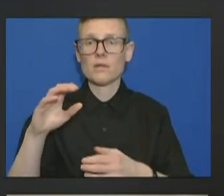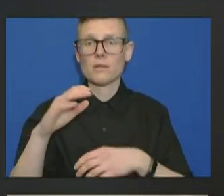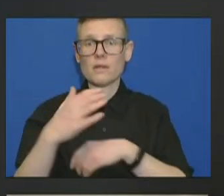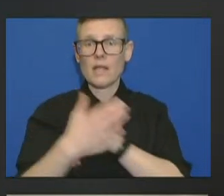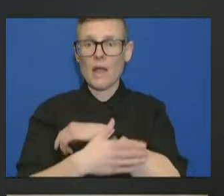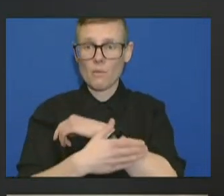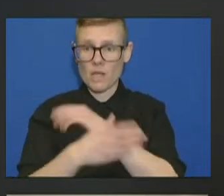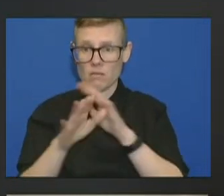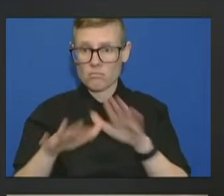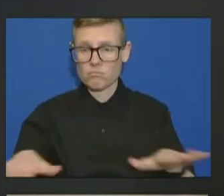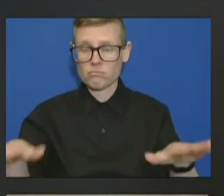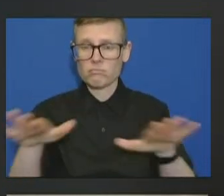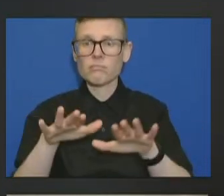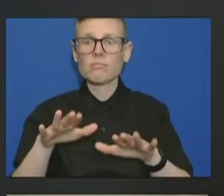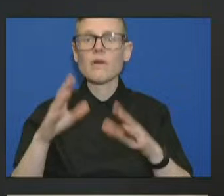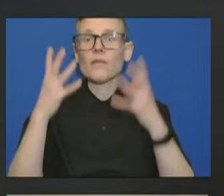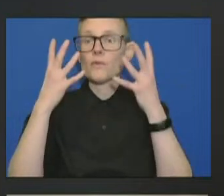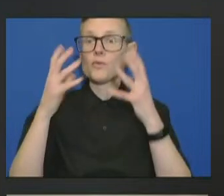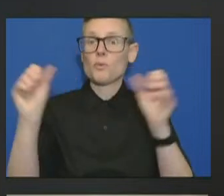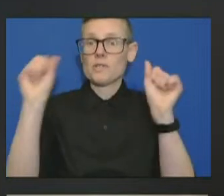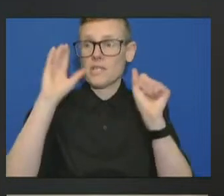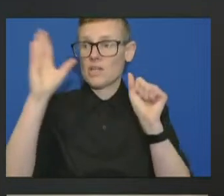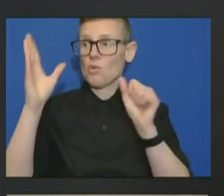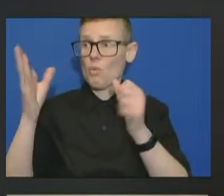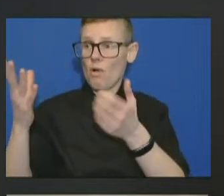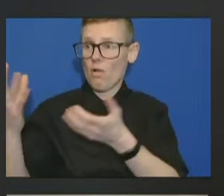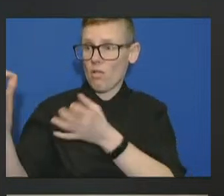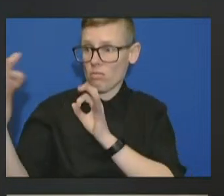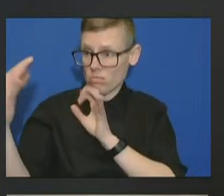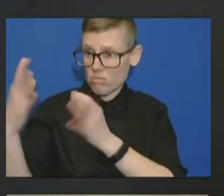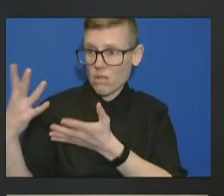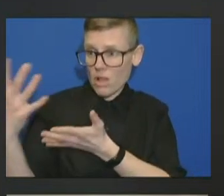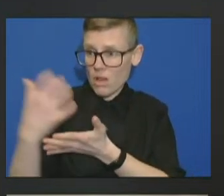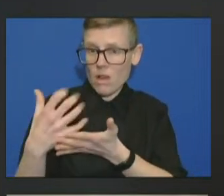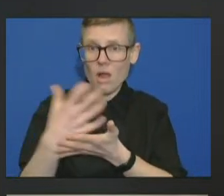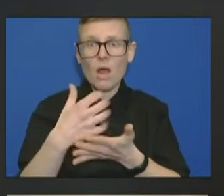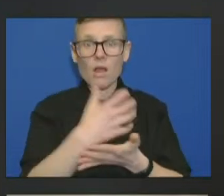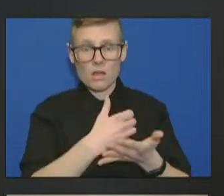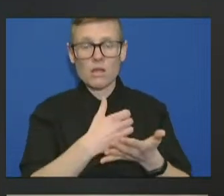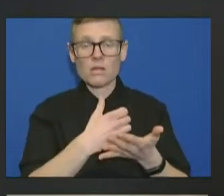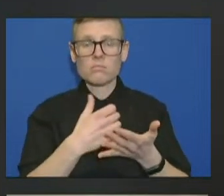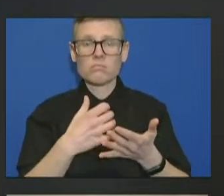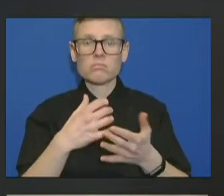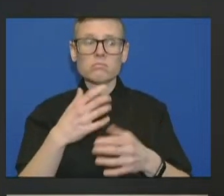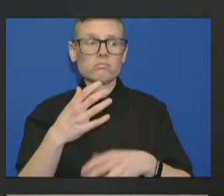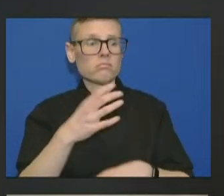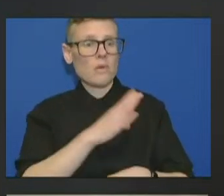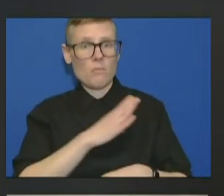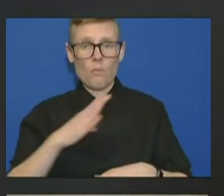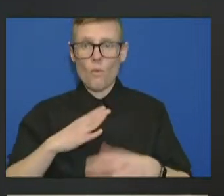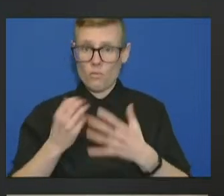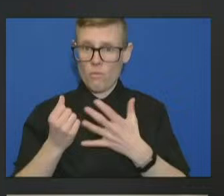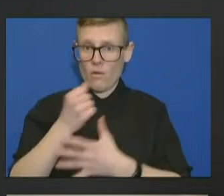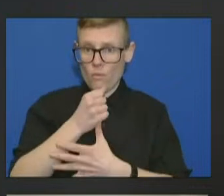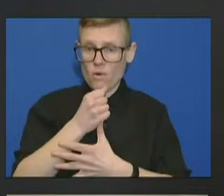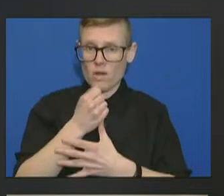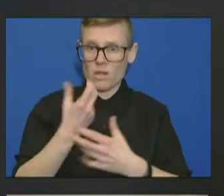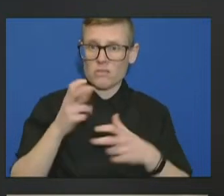introduced to all of Montgomery County. At that point, the superintendent is taking what